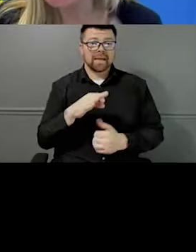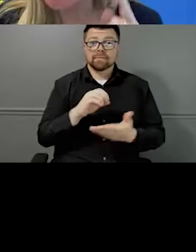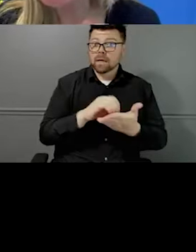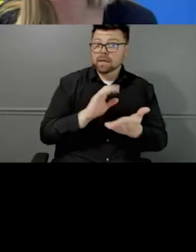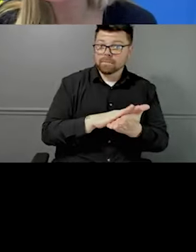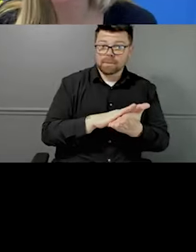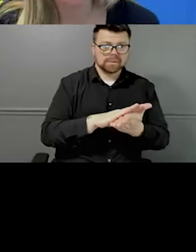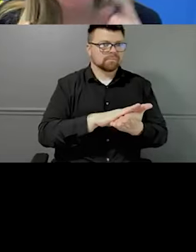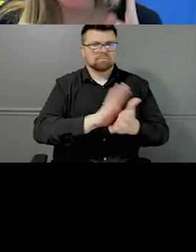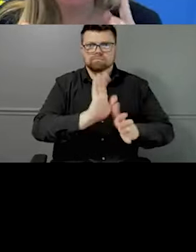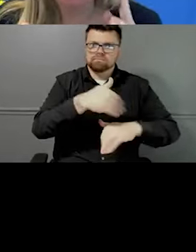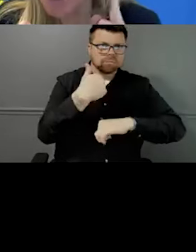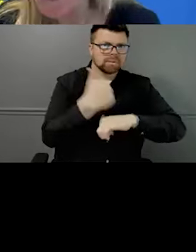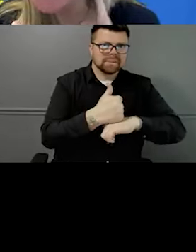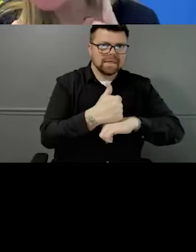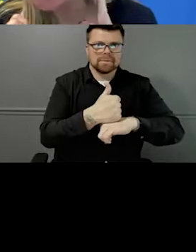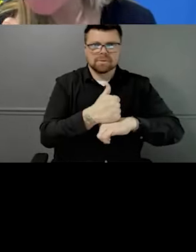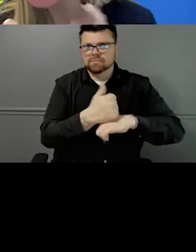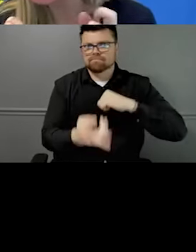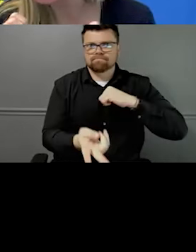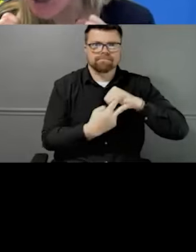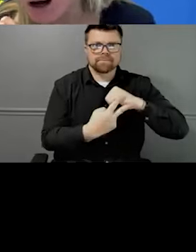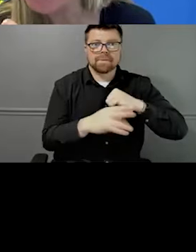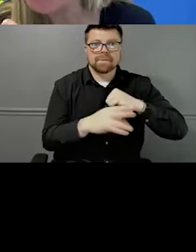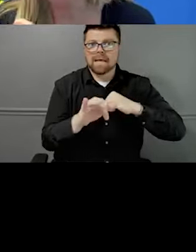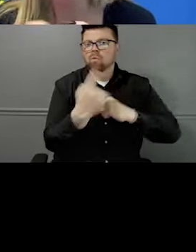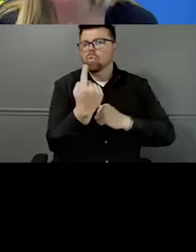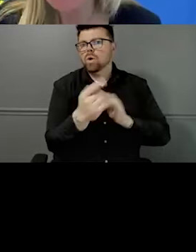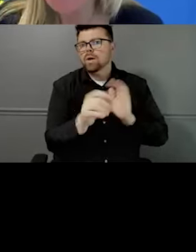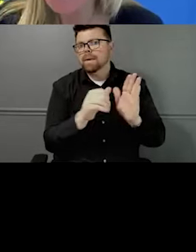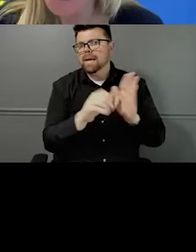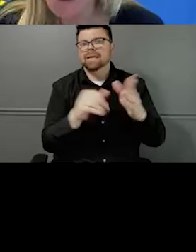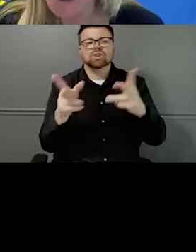This will be a one-page upload.